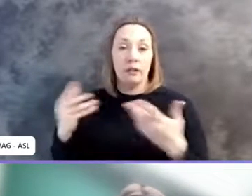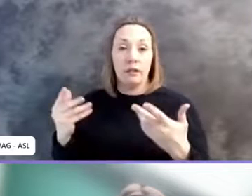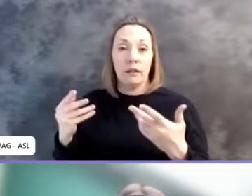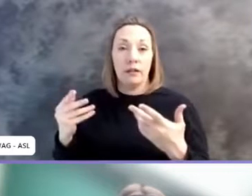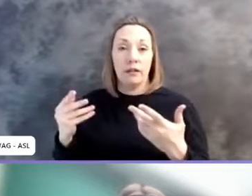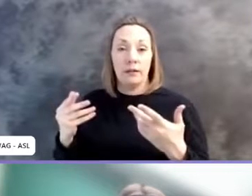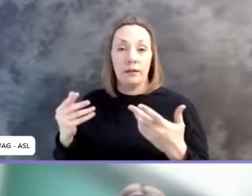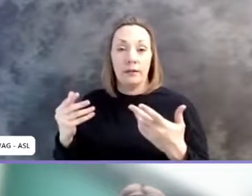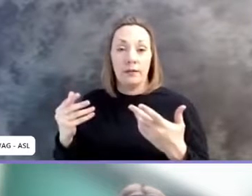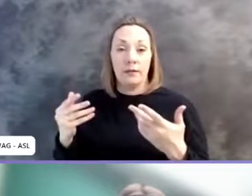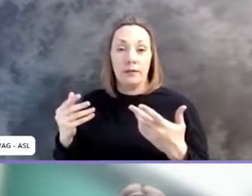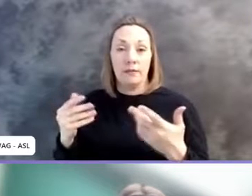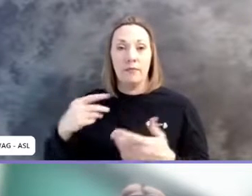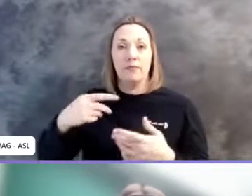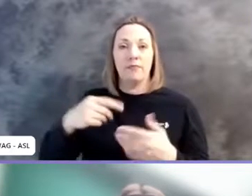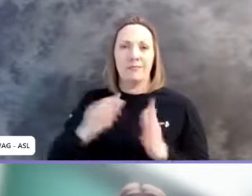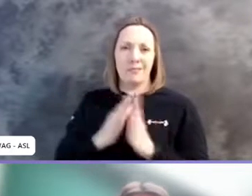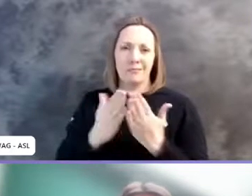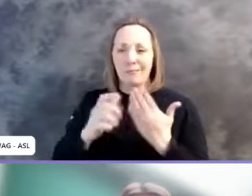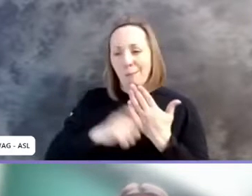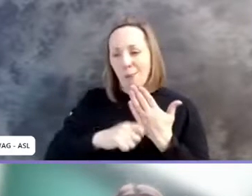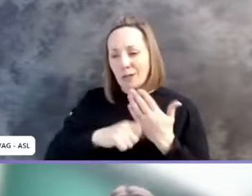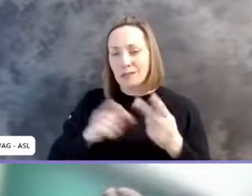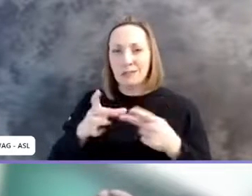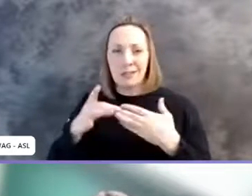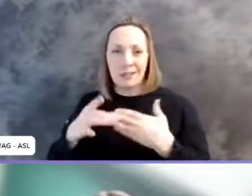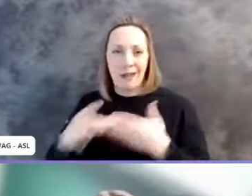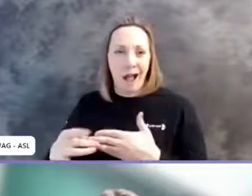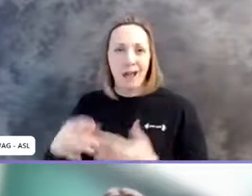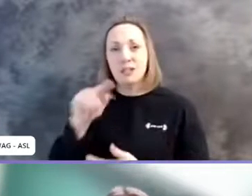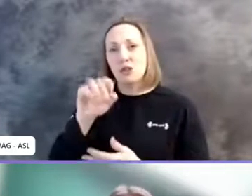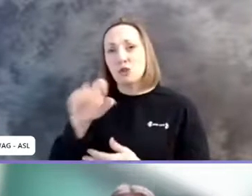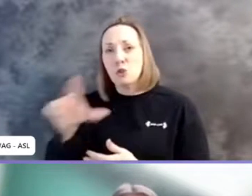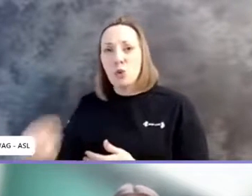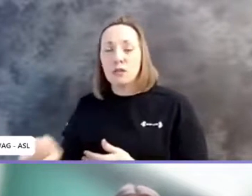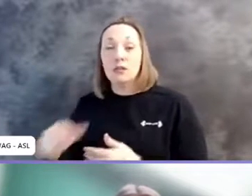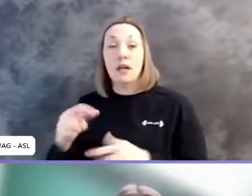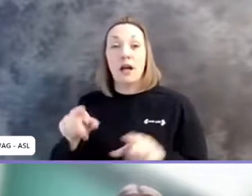and learn on their own, and some of these included play